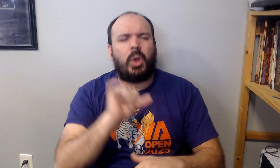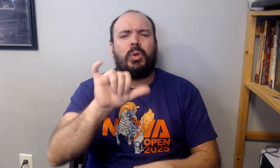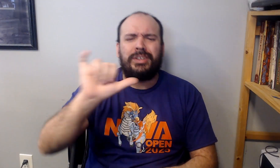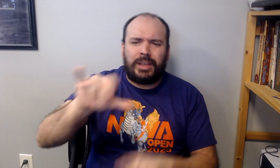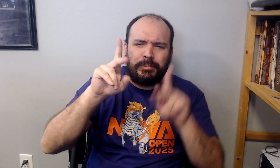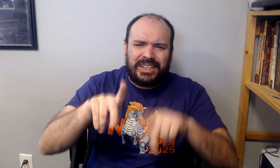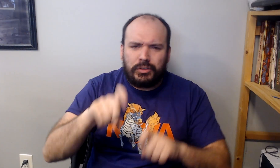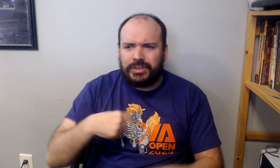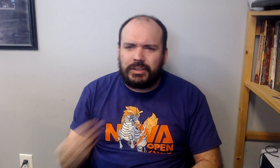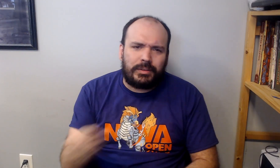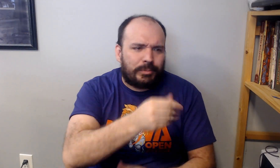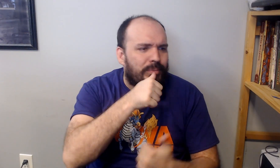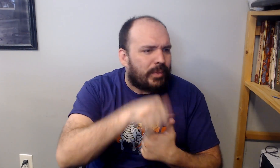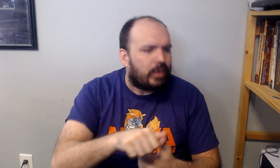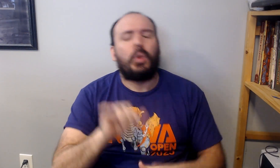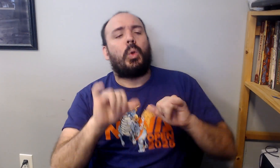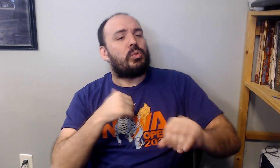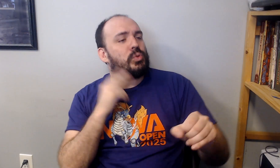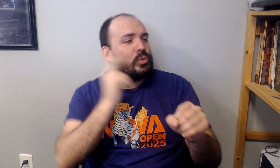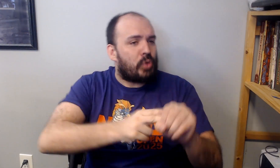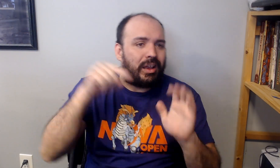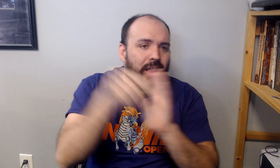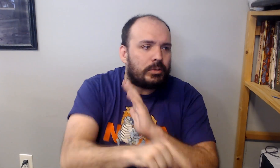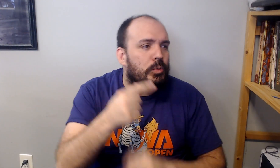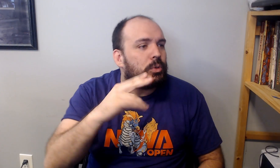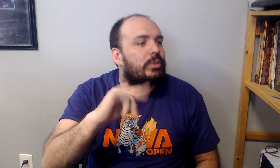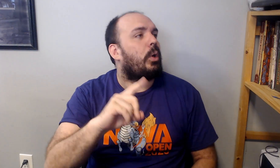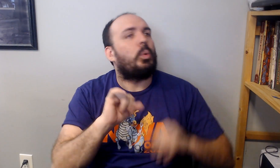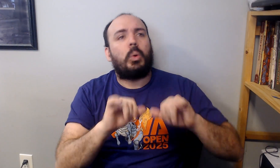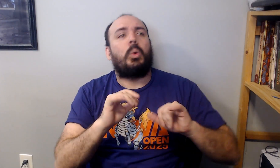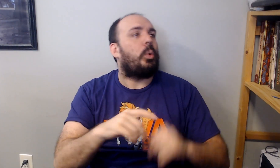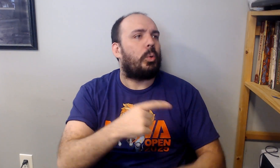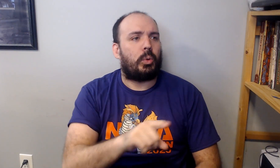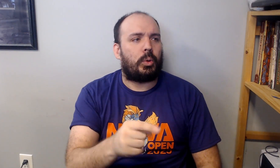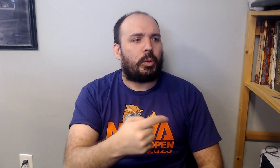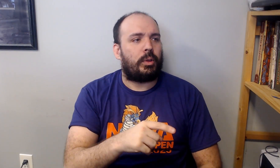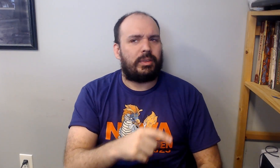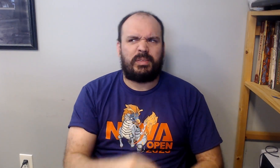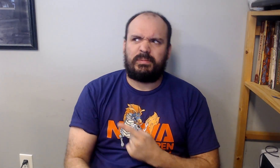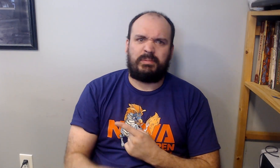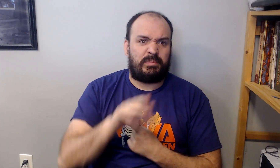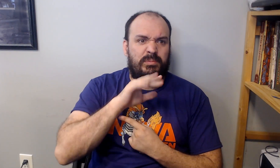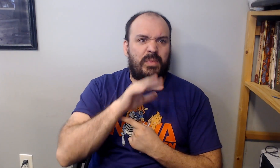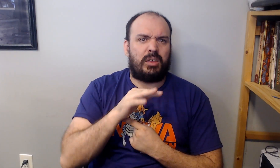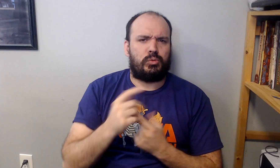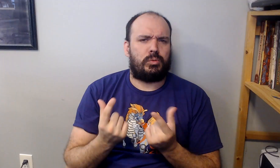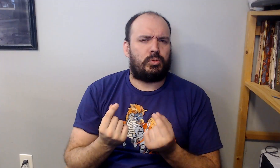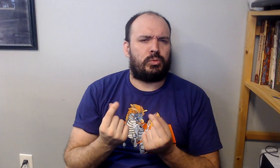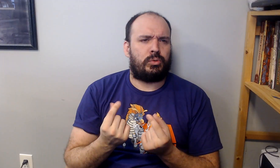That person needs me to deliver a letter. Joining the assassin’s guild. Going all around, while… What's the dragon doing now?